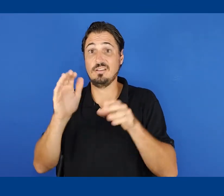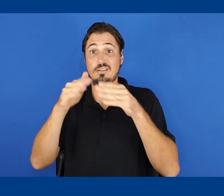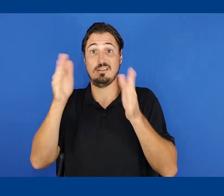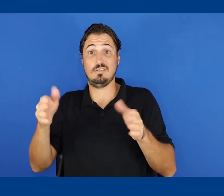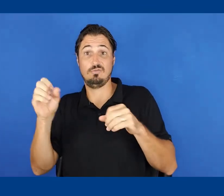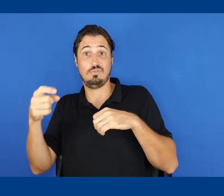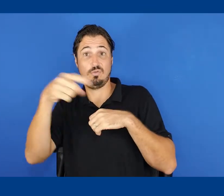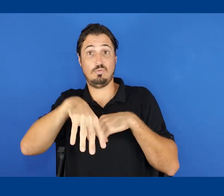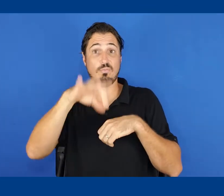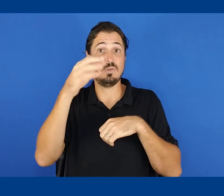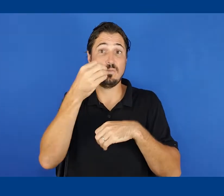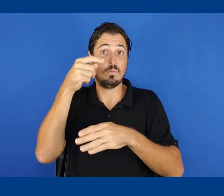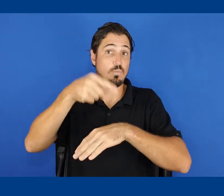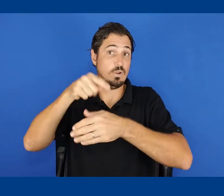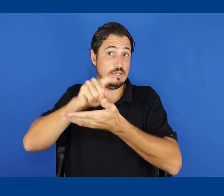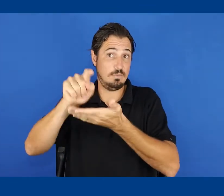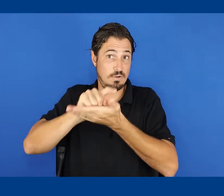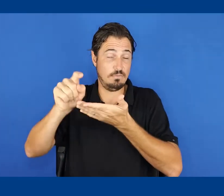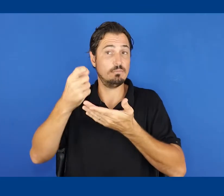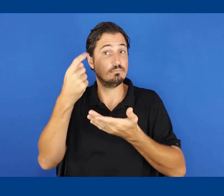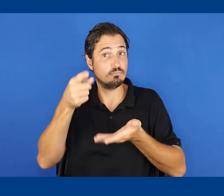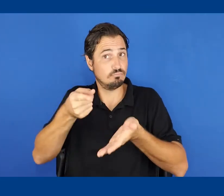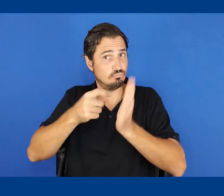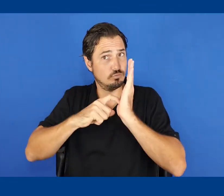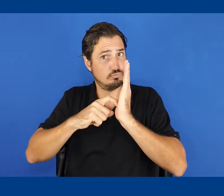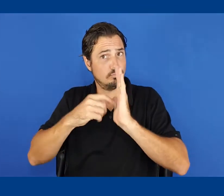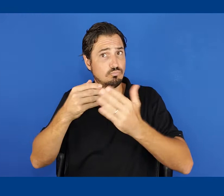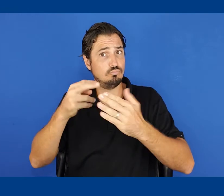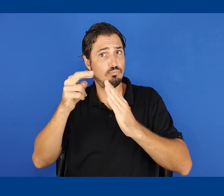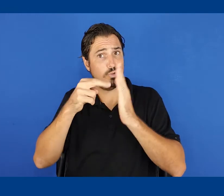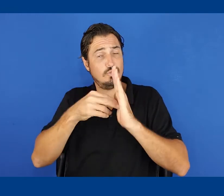can pick up food once per week but must pre-register.